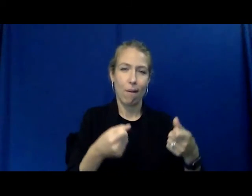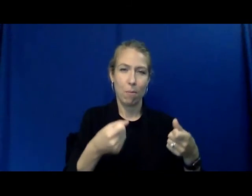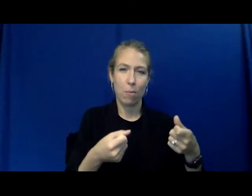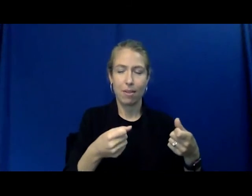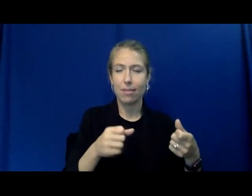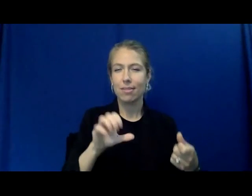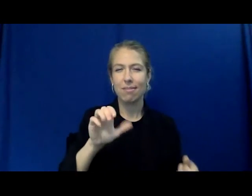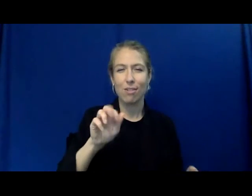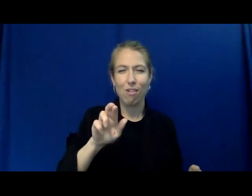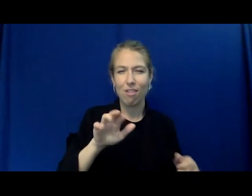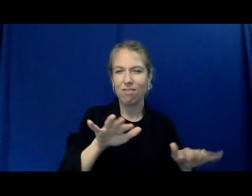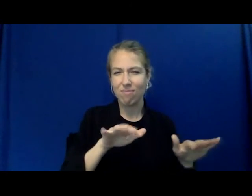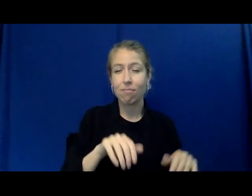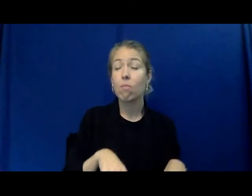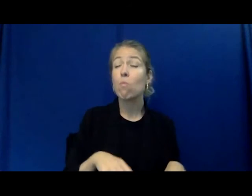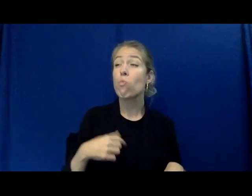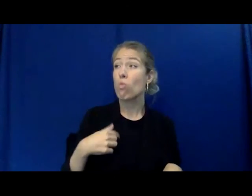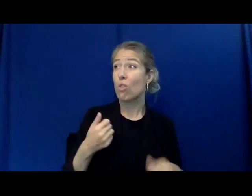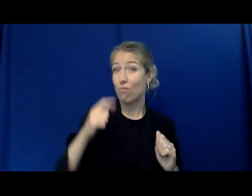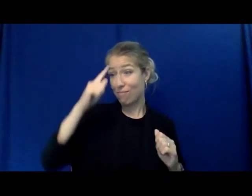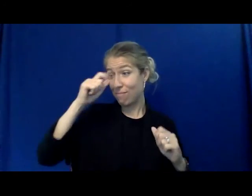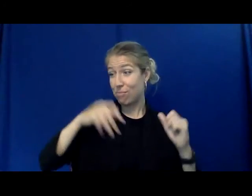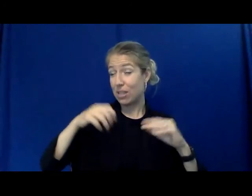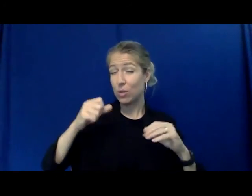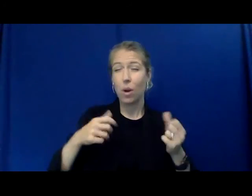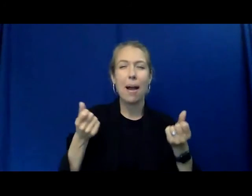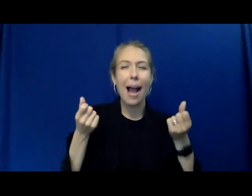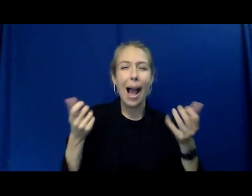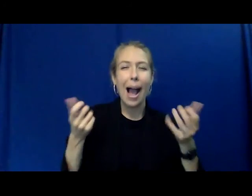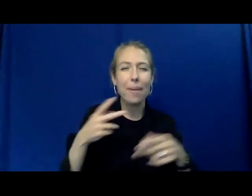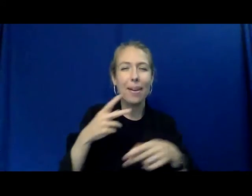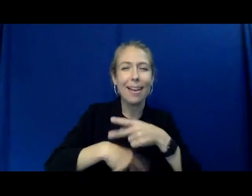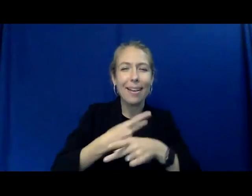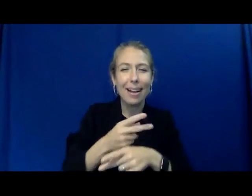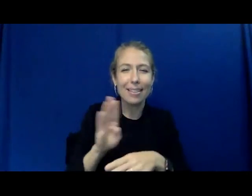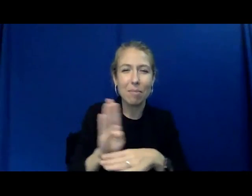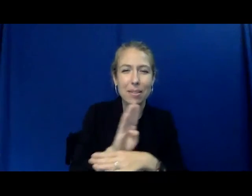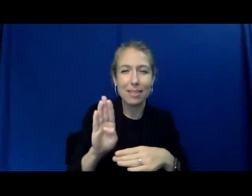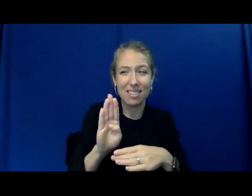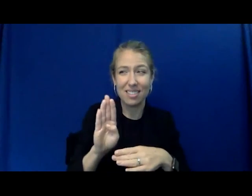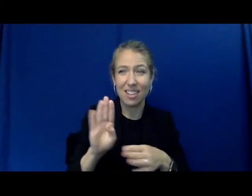of as many businesses as you can or categories of business that you can relate back to automobiles.